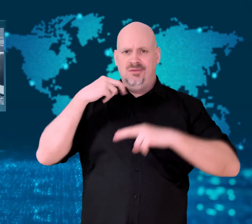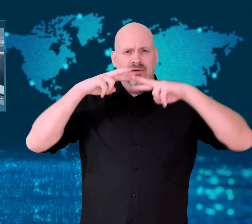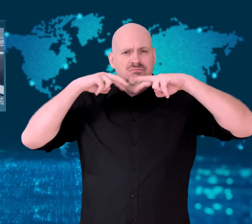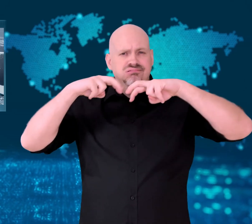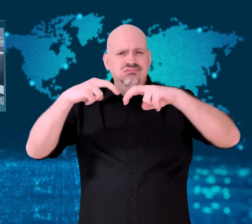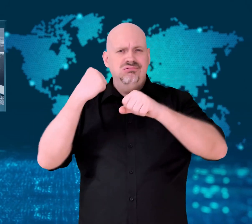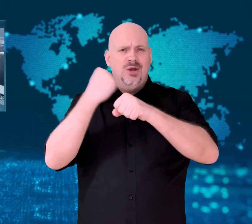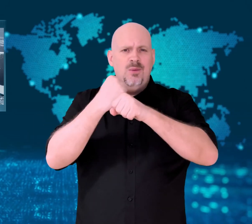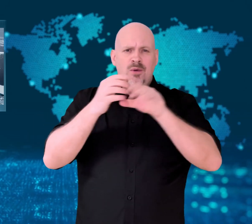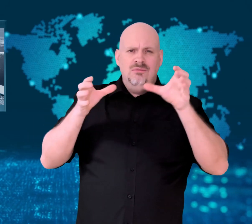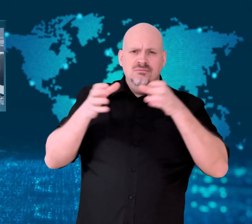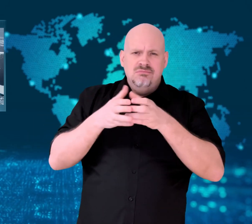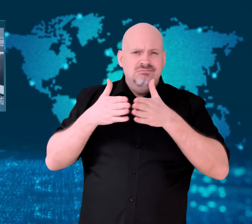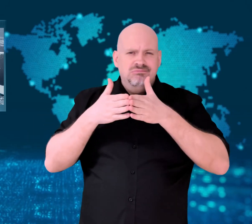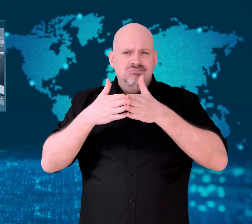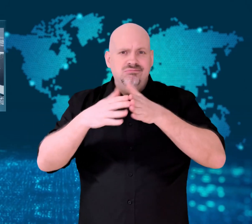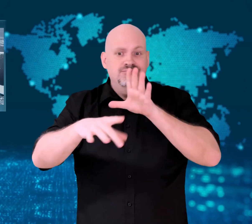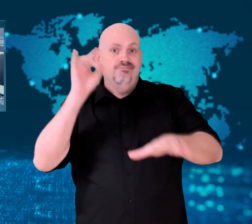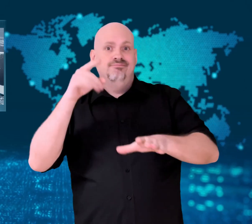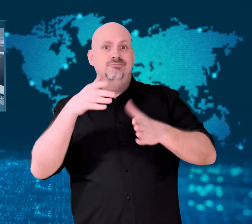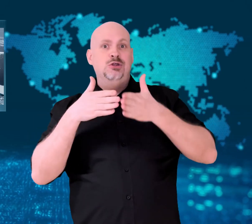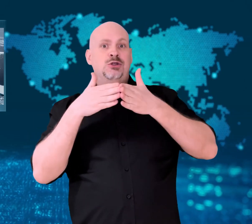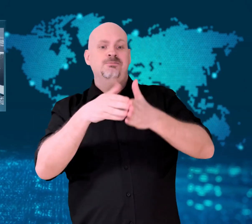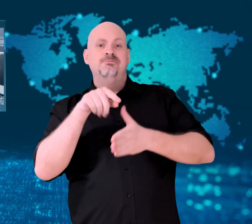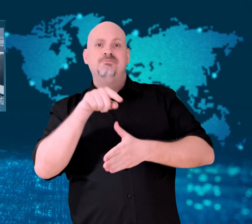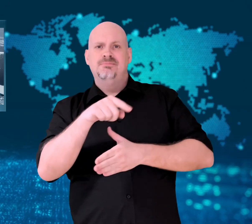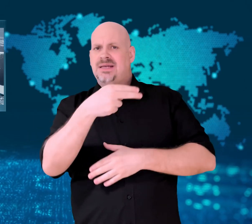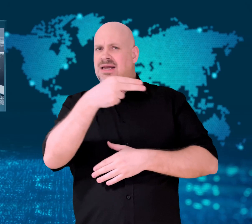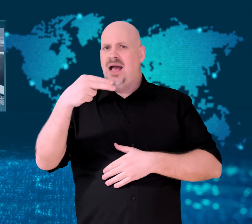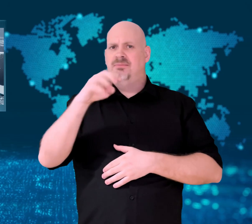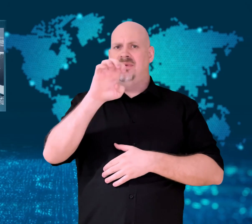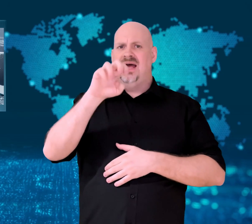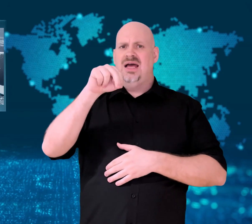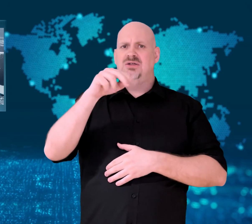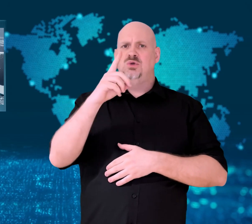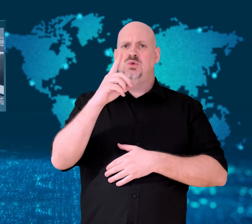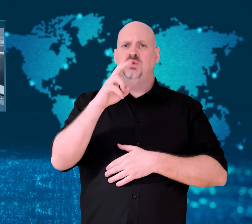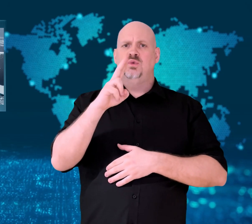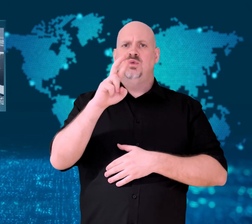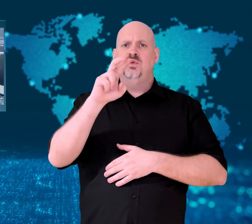Shackelton’s ship, the Endurance.